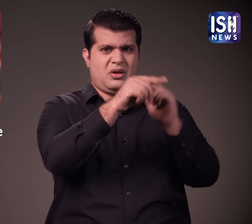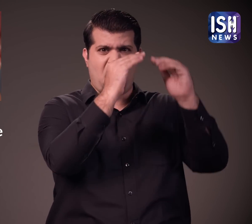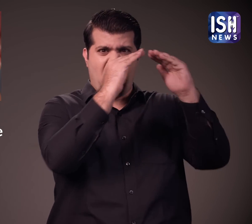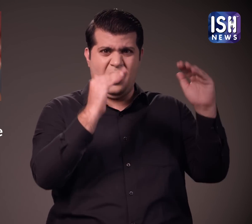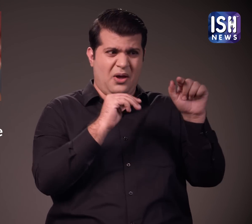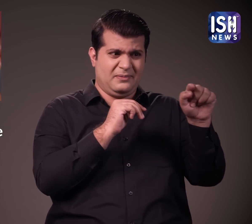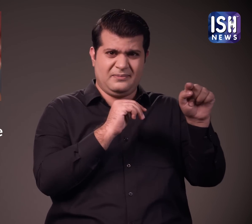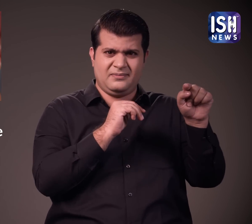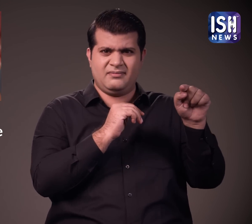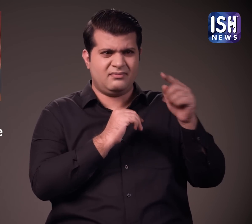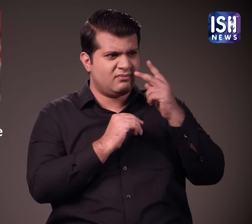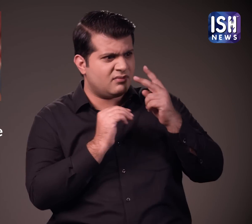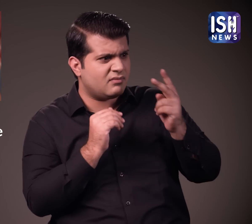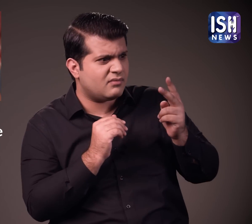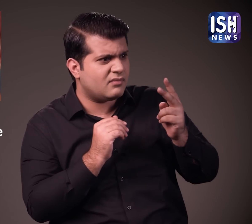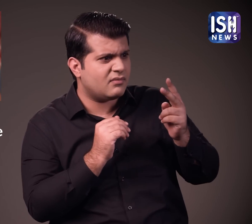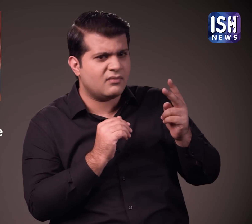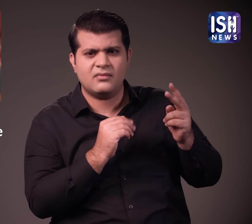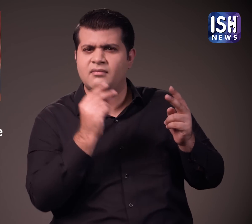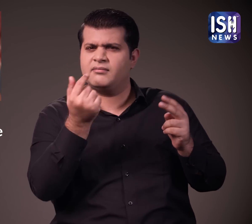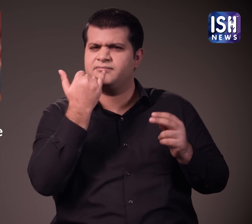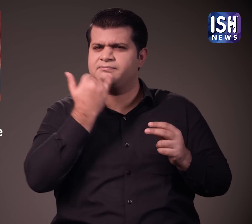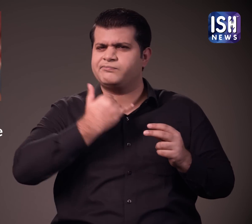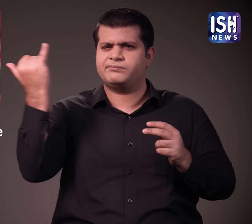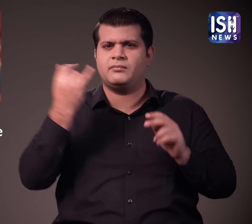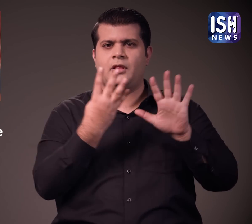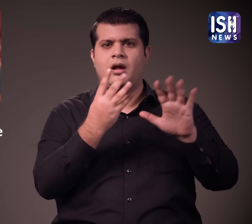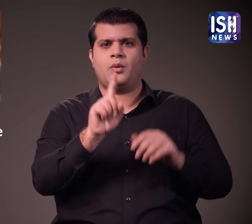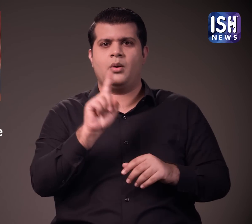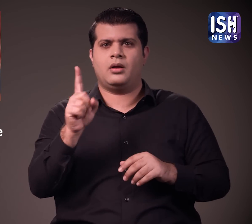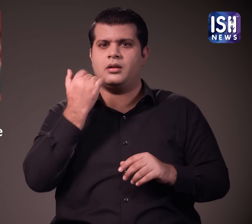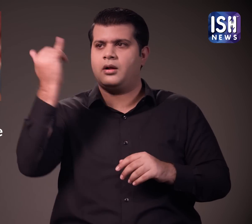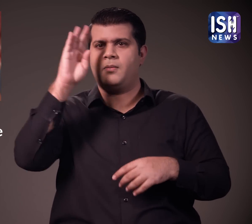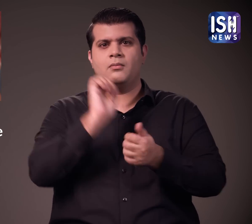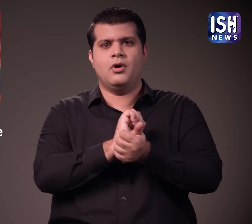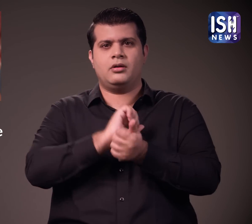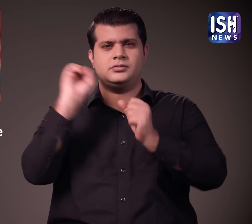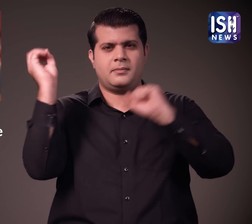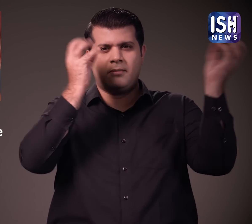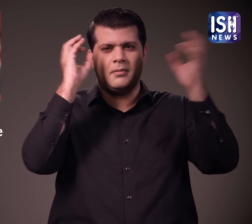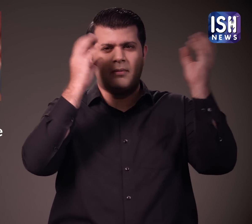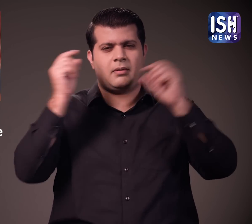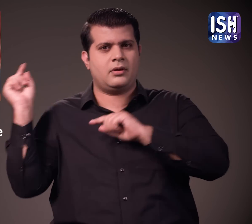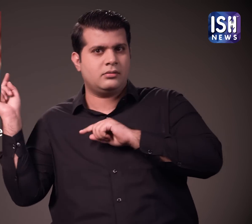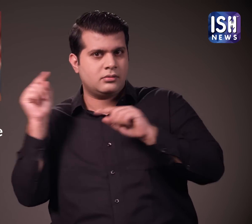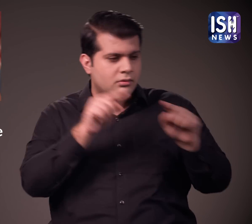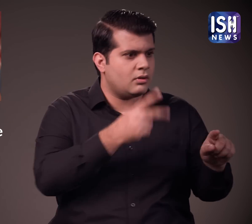The residents saw her and called 911. and the police arrived.